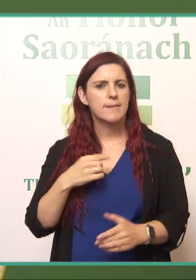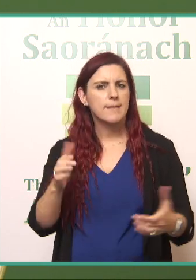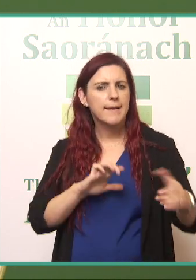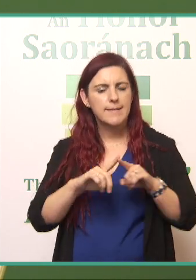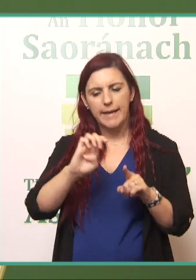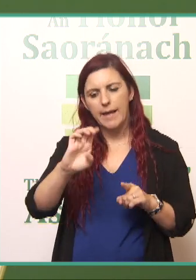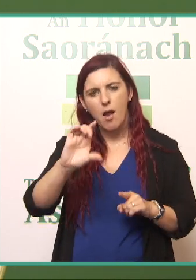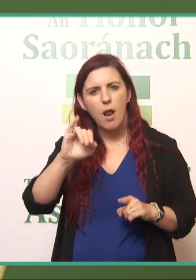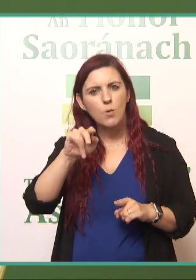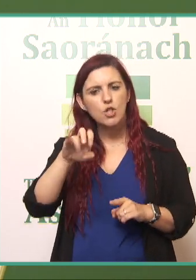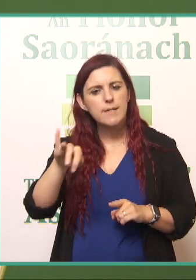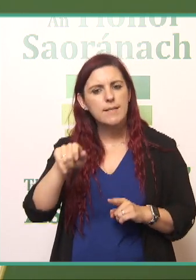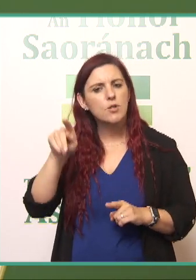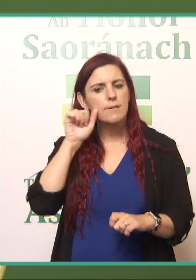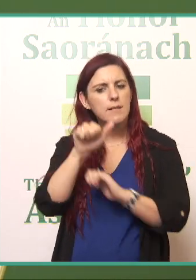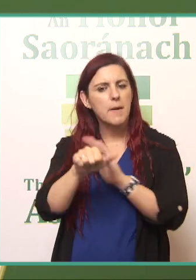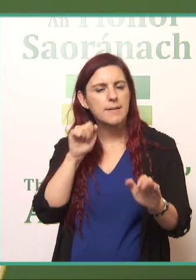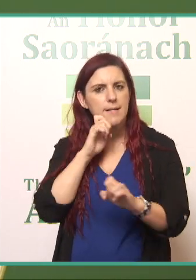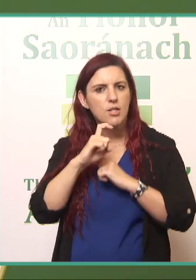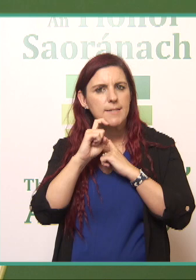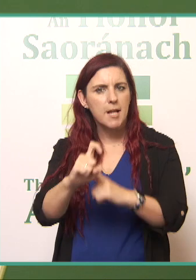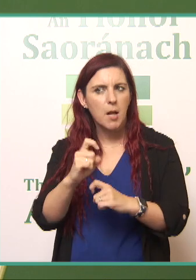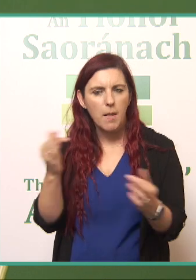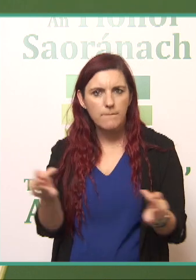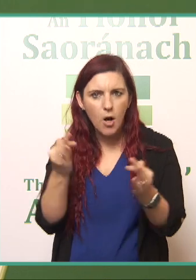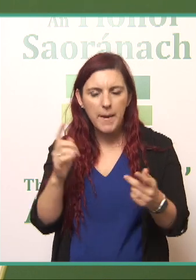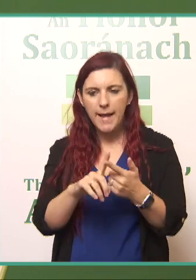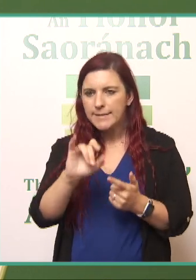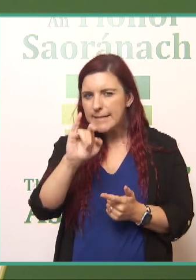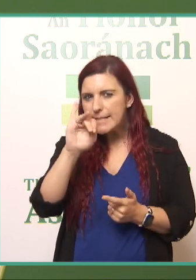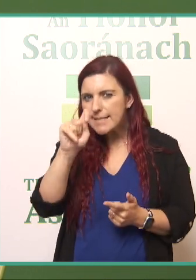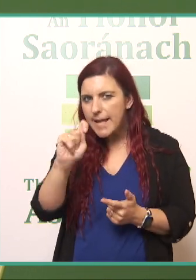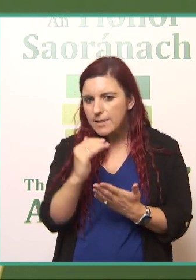and she's an expert in sustainable farming and insect conservation so she's going to give us an